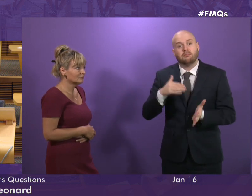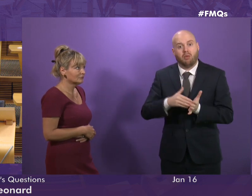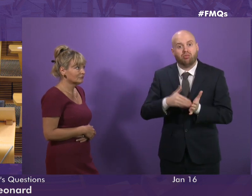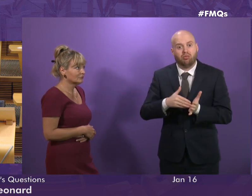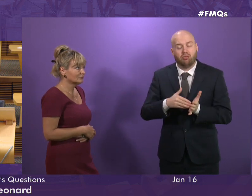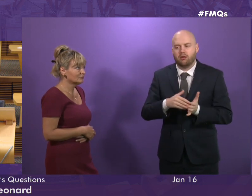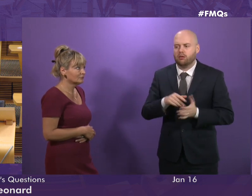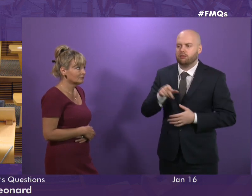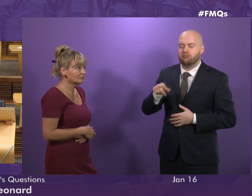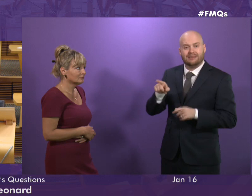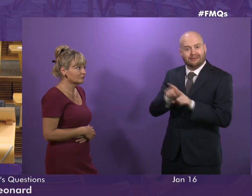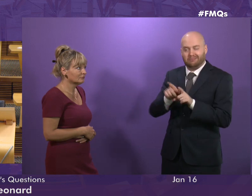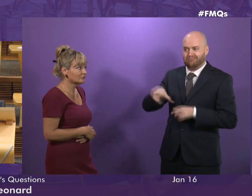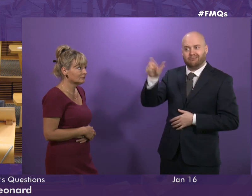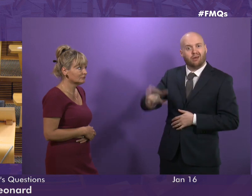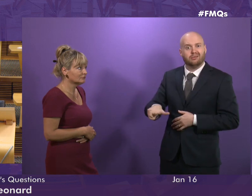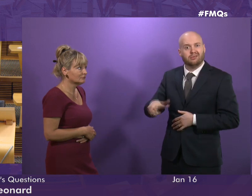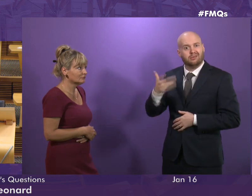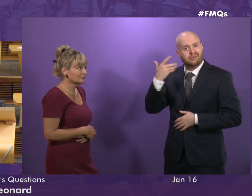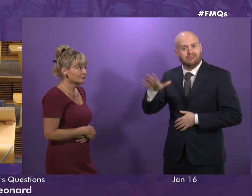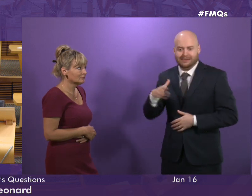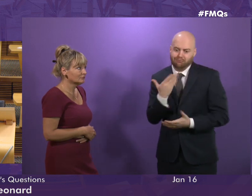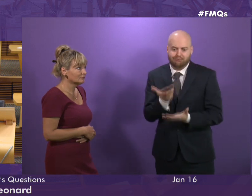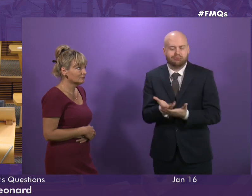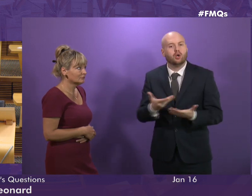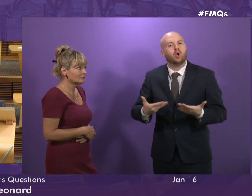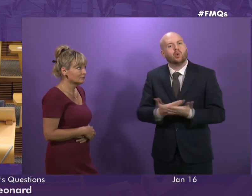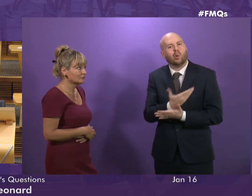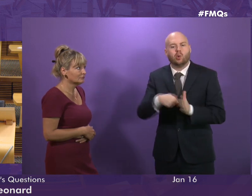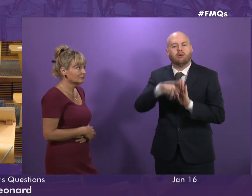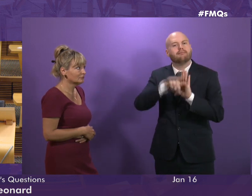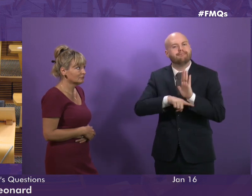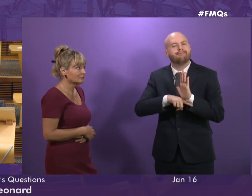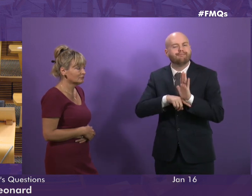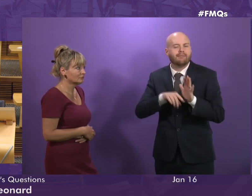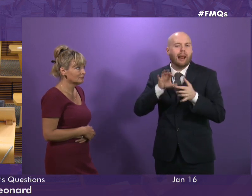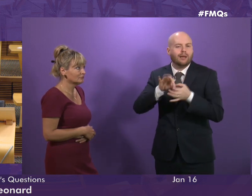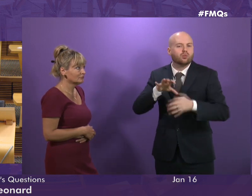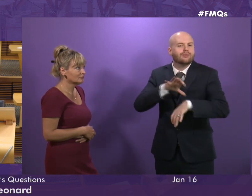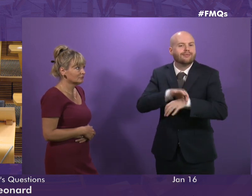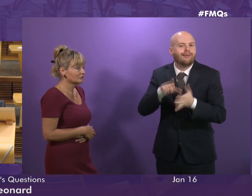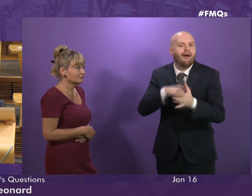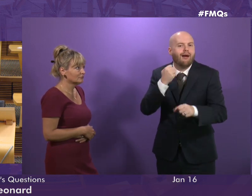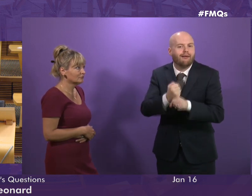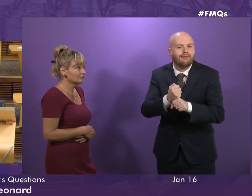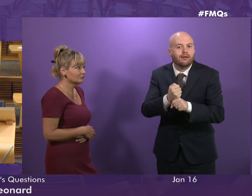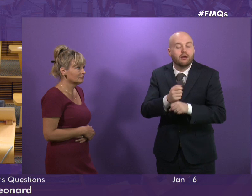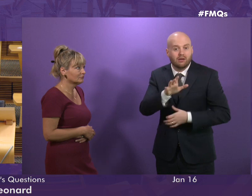new regulations on the use of tagging equipment just three days before they were due to come